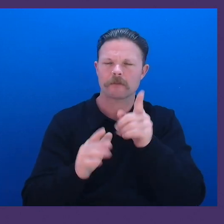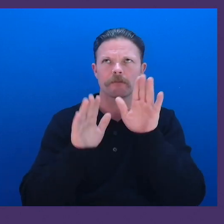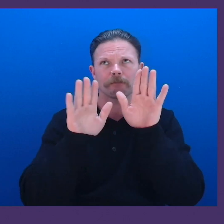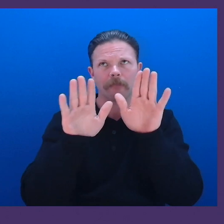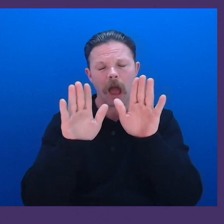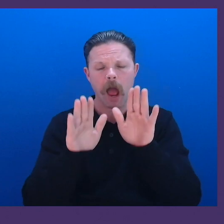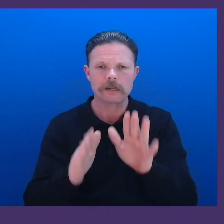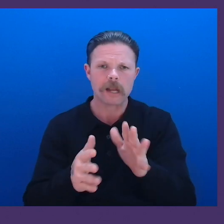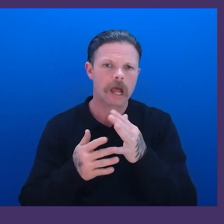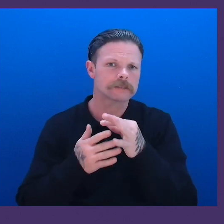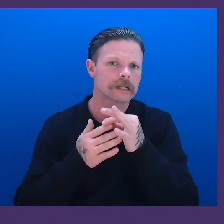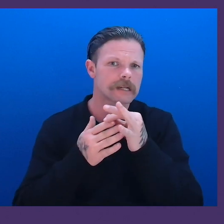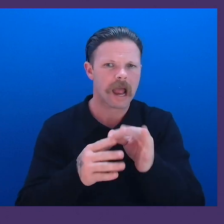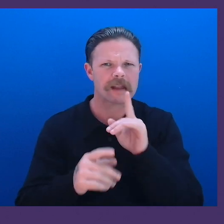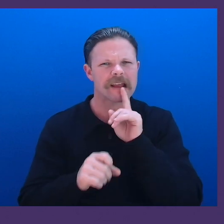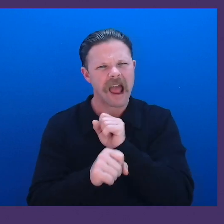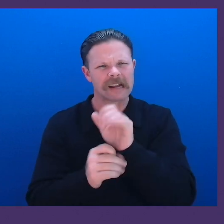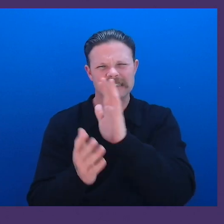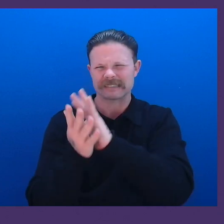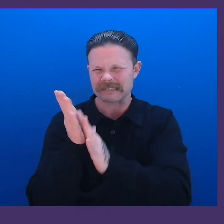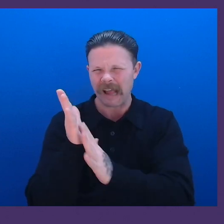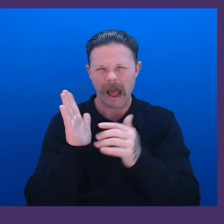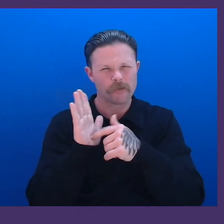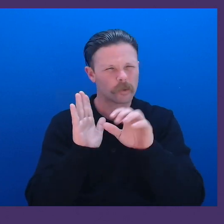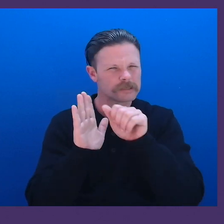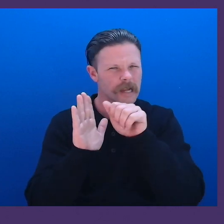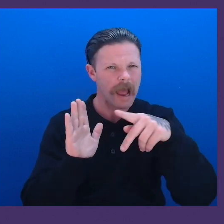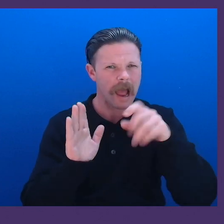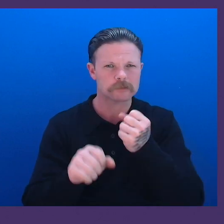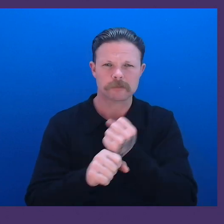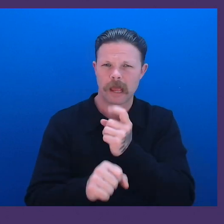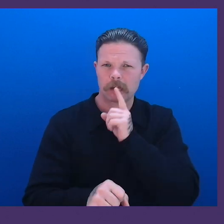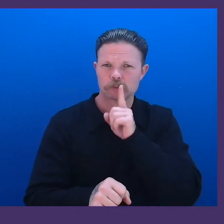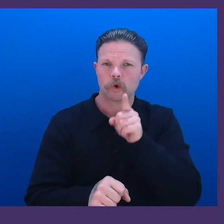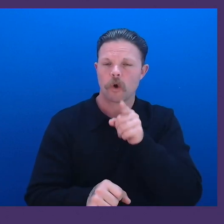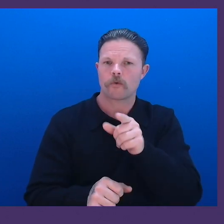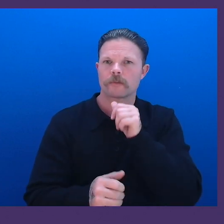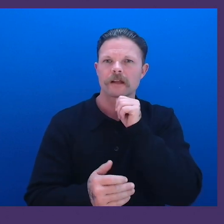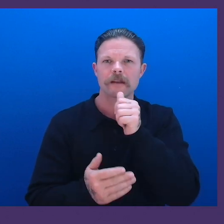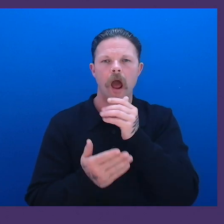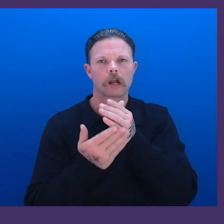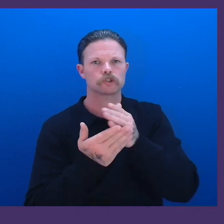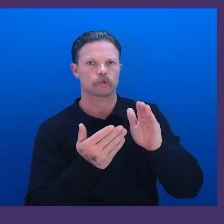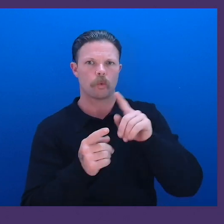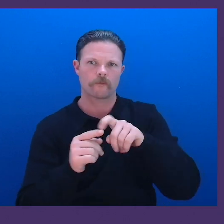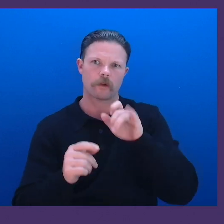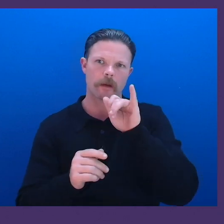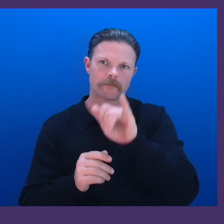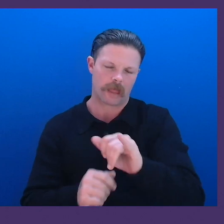for them as well and ensure that they are not excluded from that. Ioana Tanase: Olga, that is such a great point